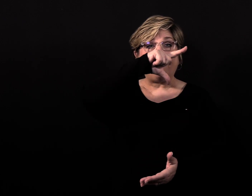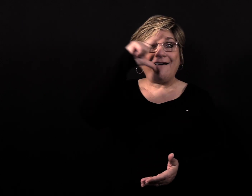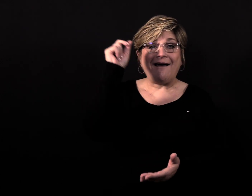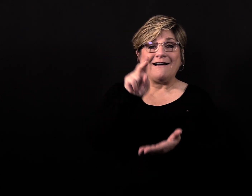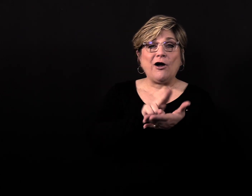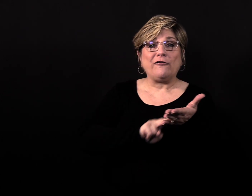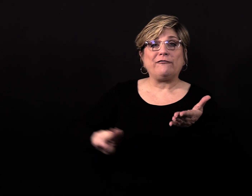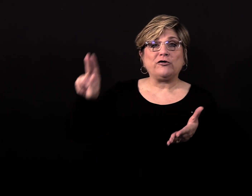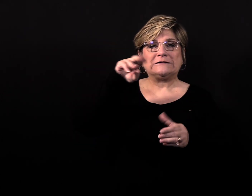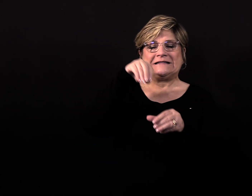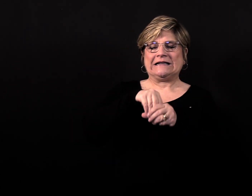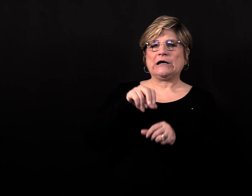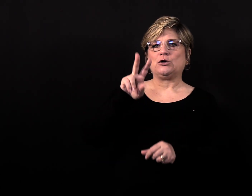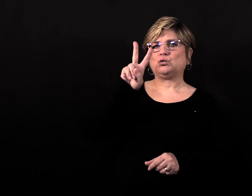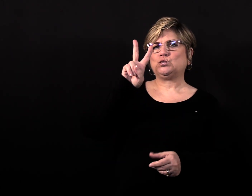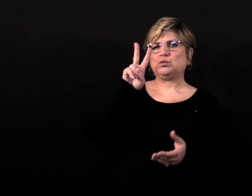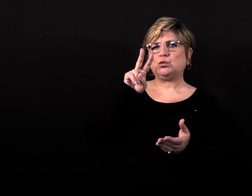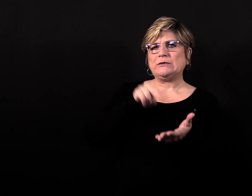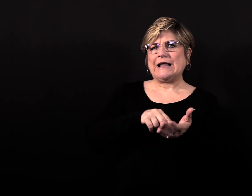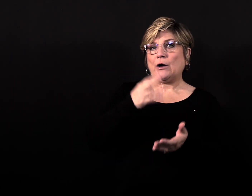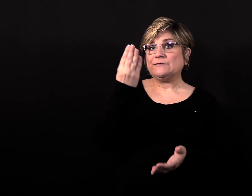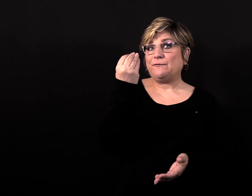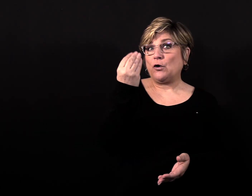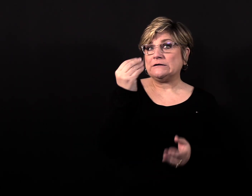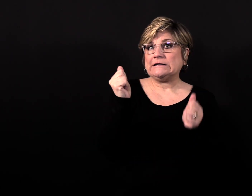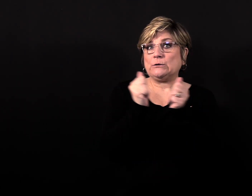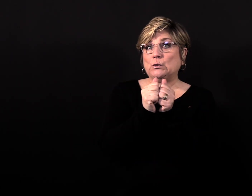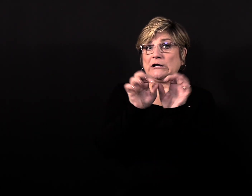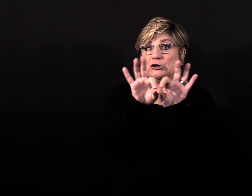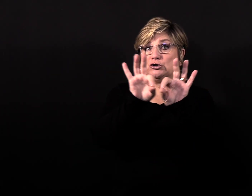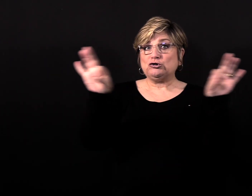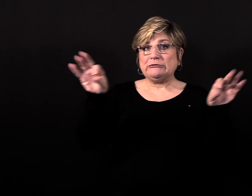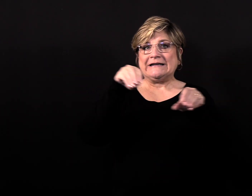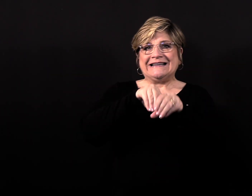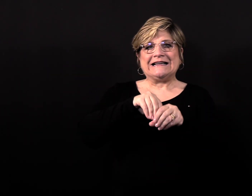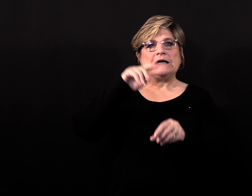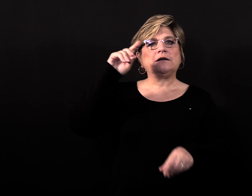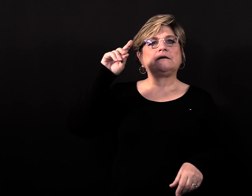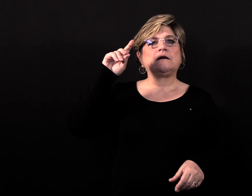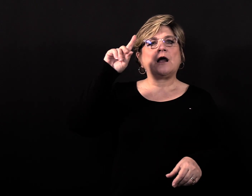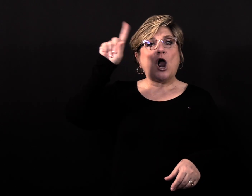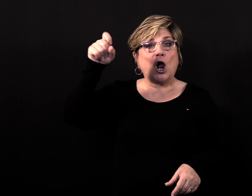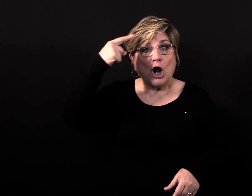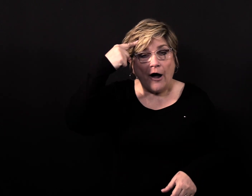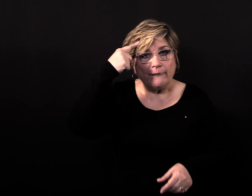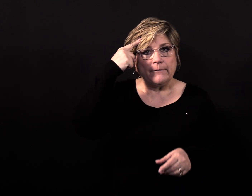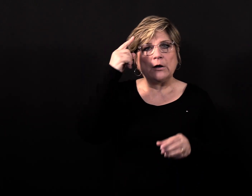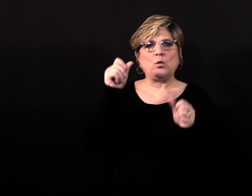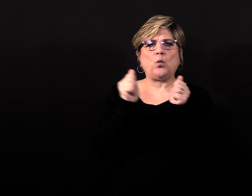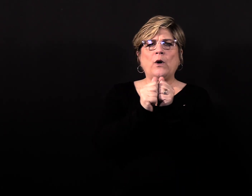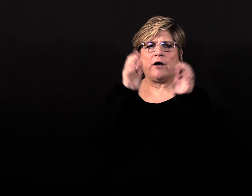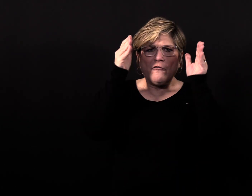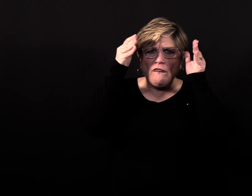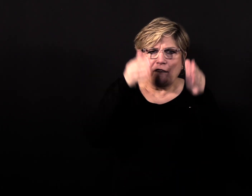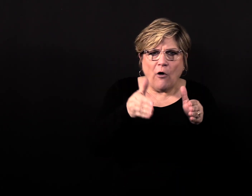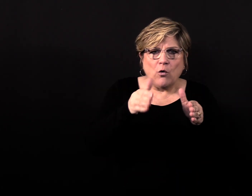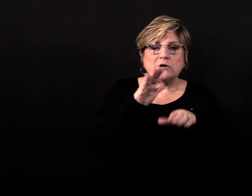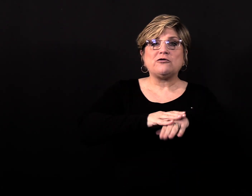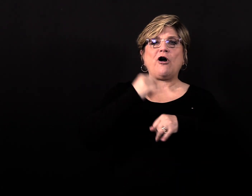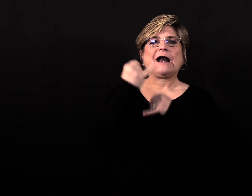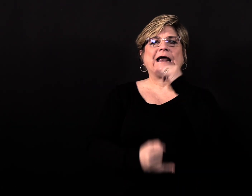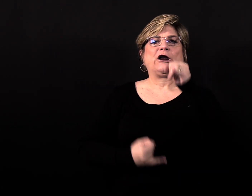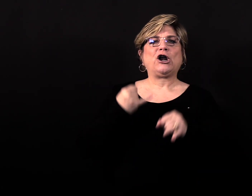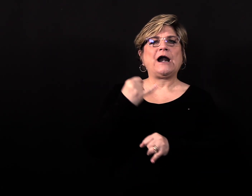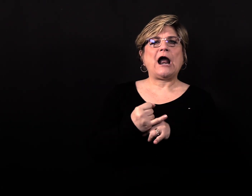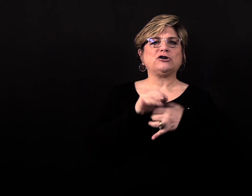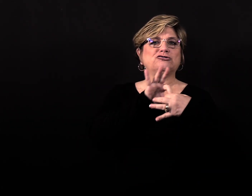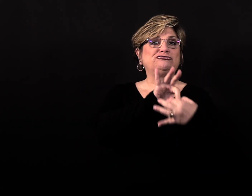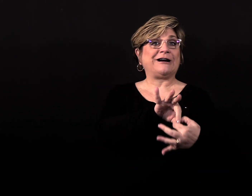University in 2014 with a degree in Government with a concentration in International Relations.